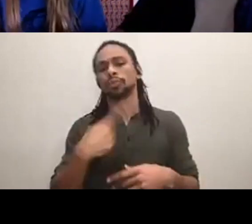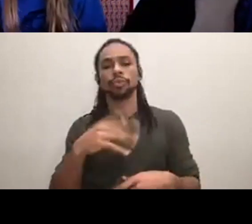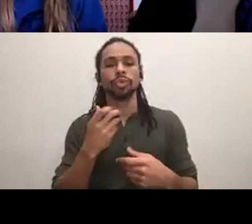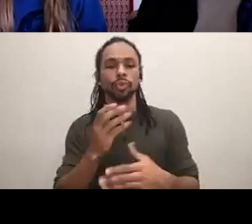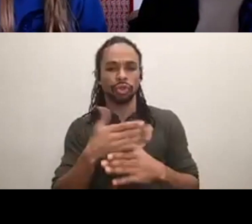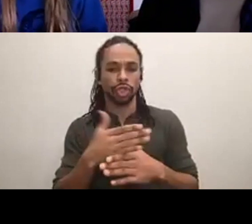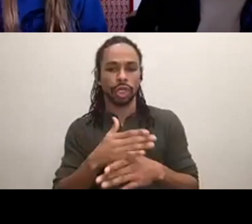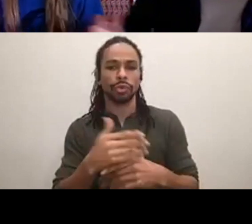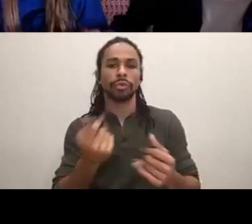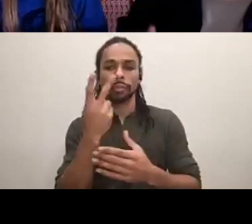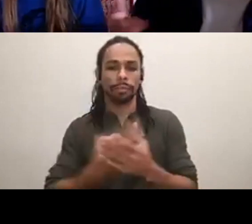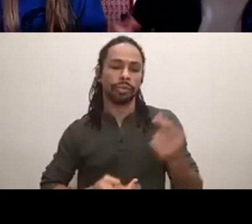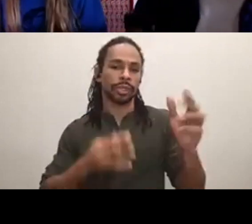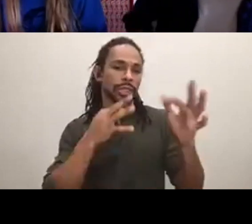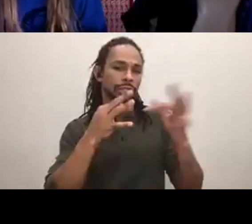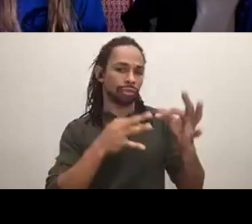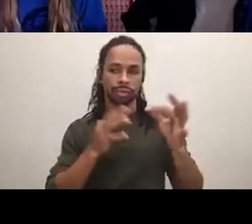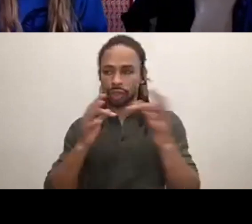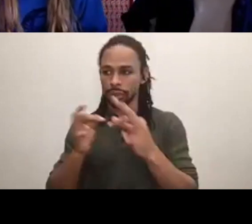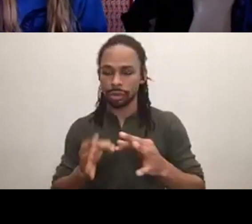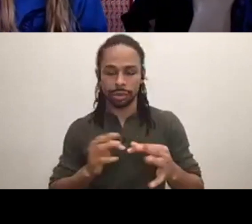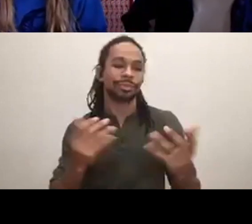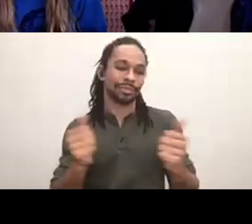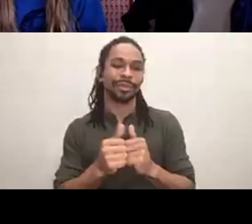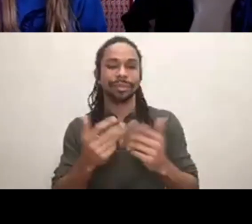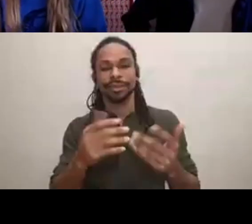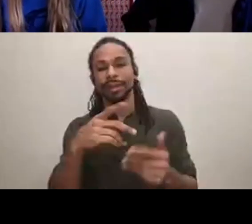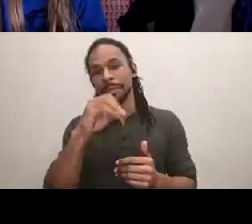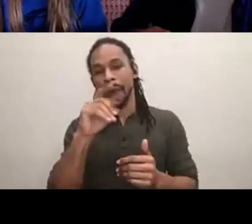suspenseful short stories. I wonder if anything can be kind of extracted from that. Similarly,